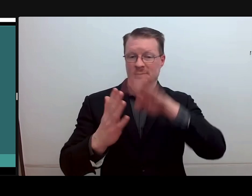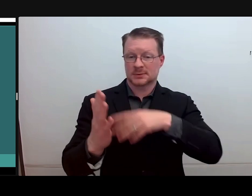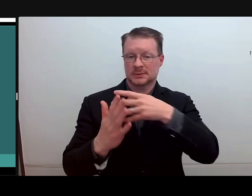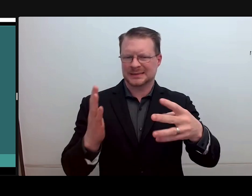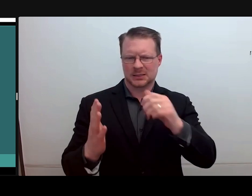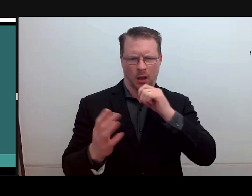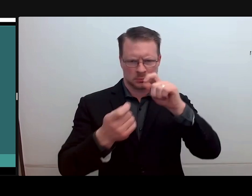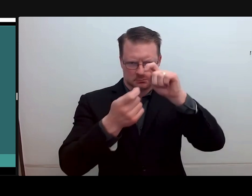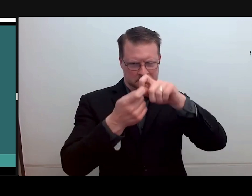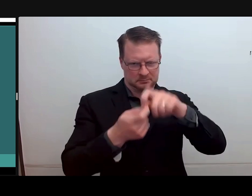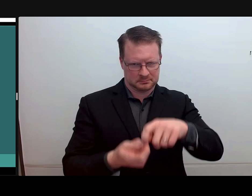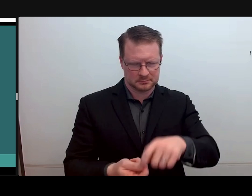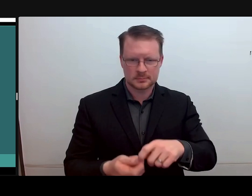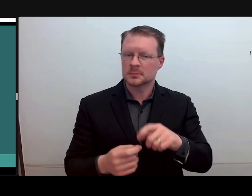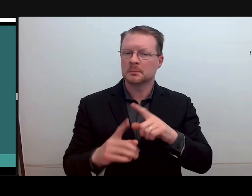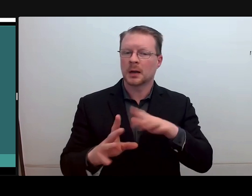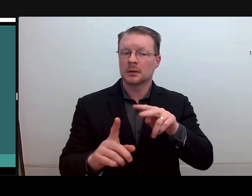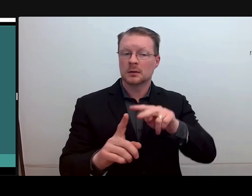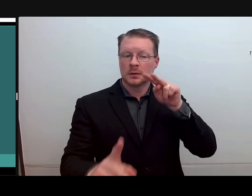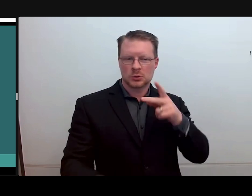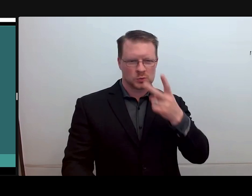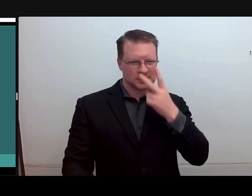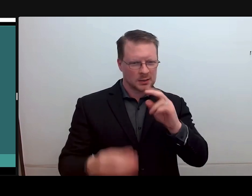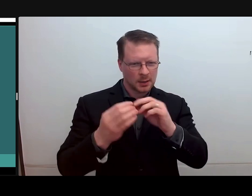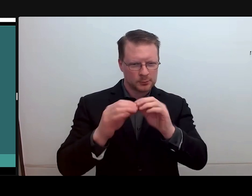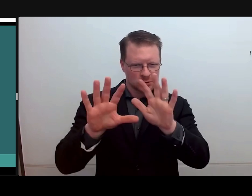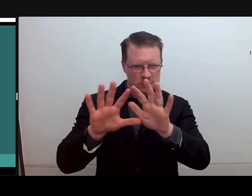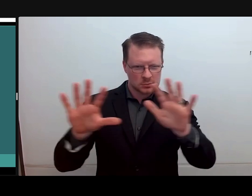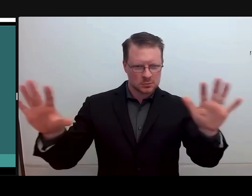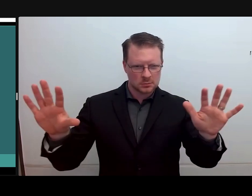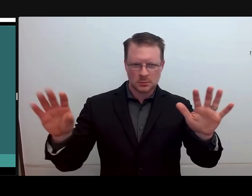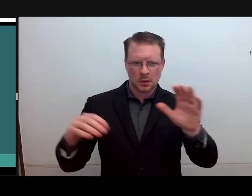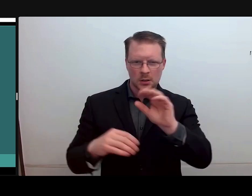The point of this is not to get too specific but just